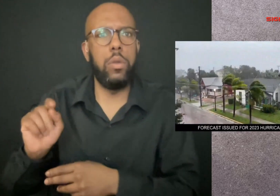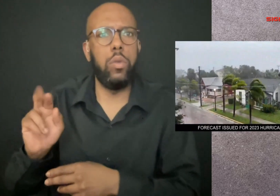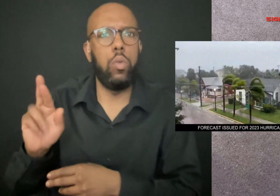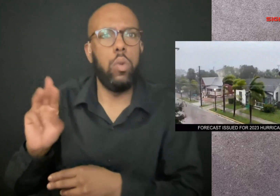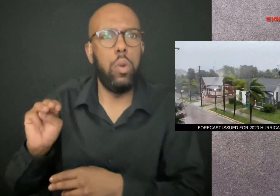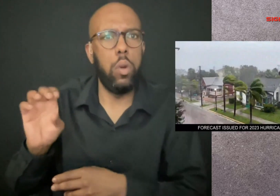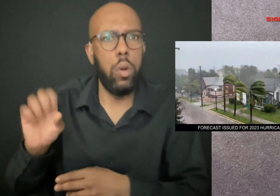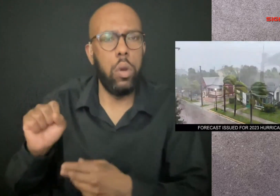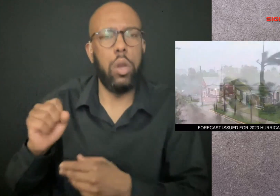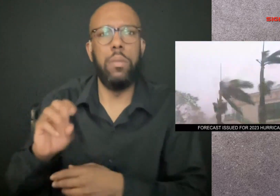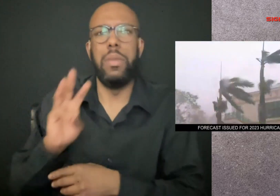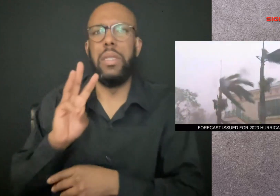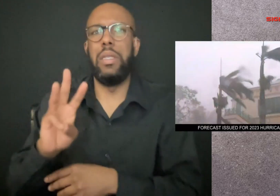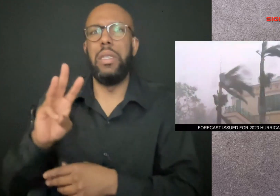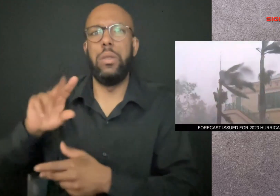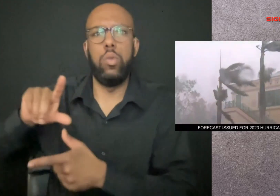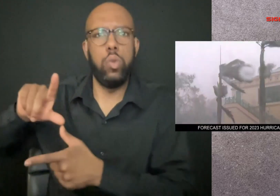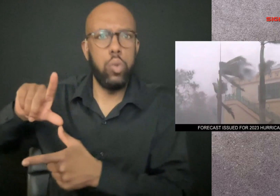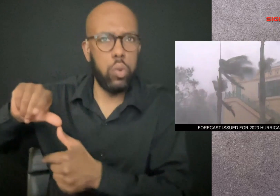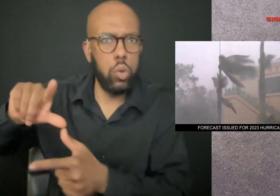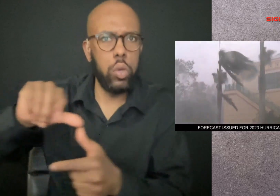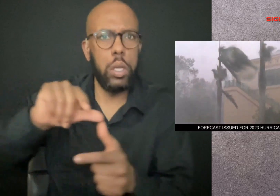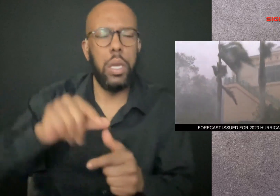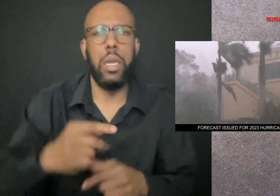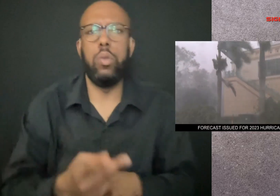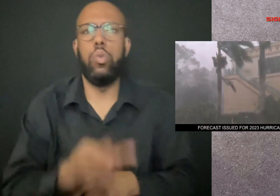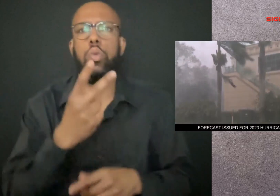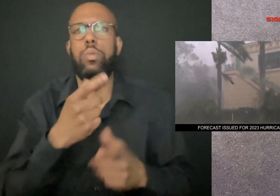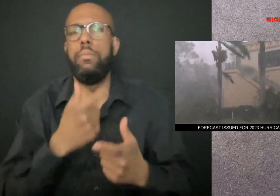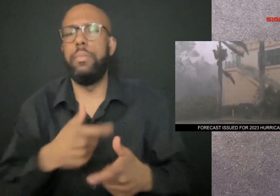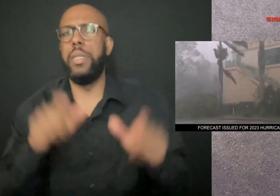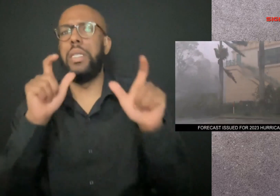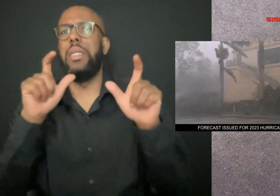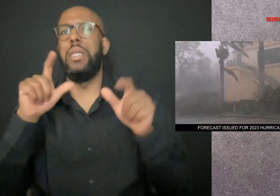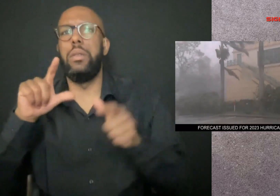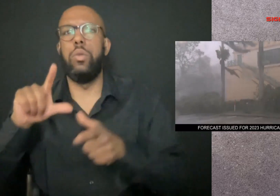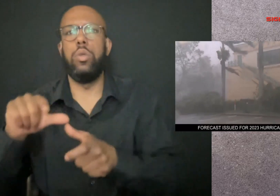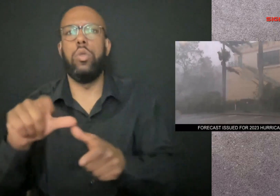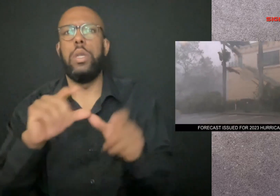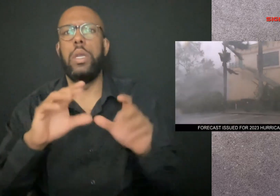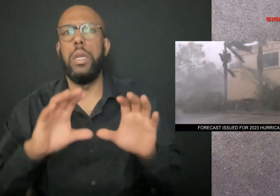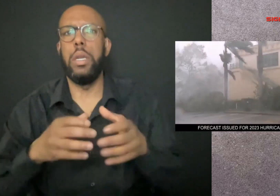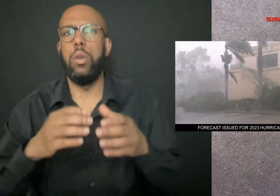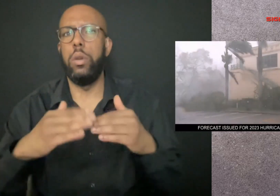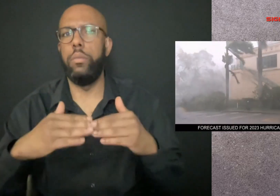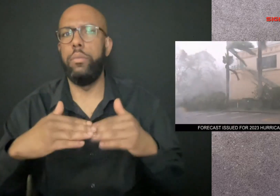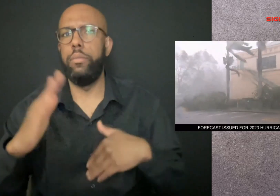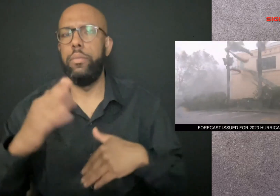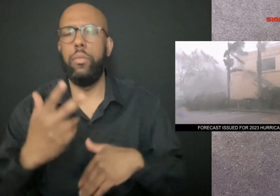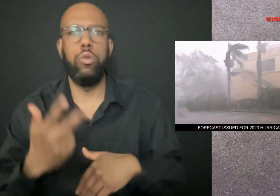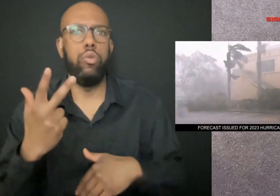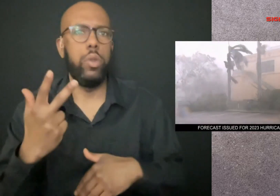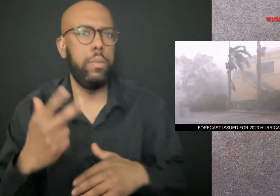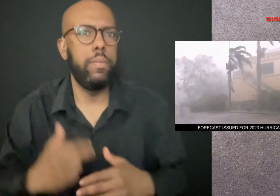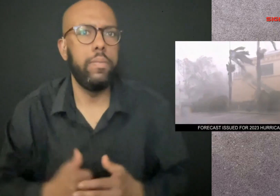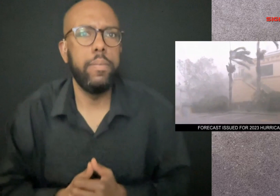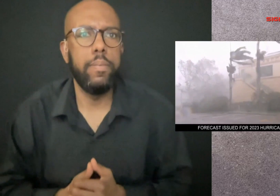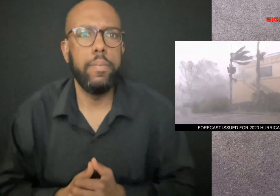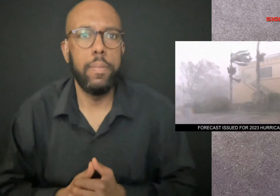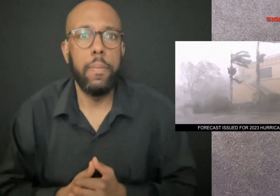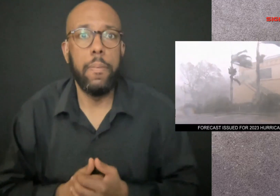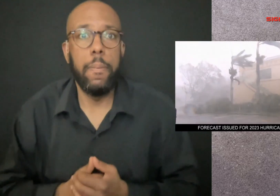Seacrest announced in February that he was leaving to focus on American Idol and other projects